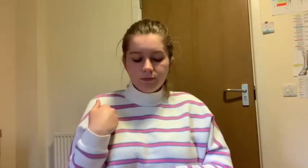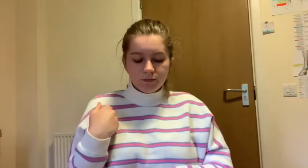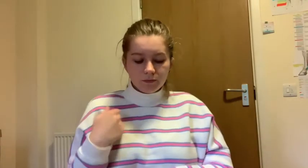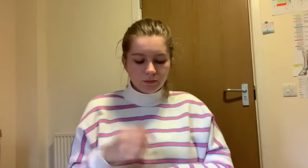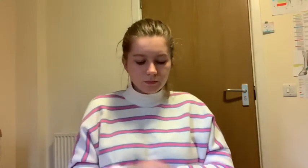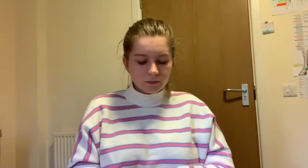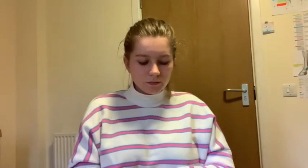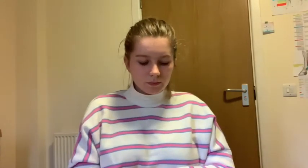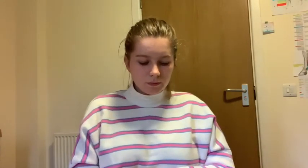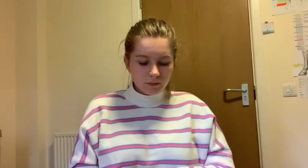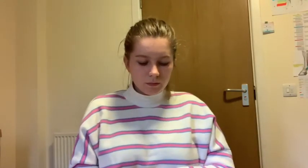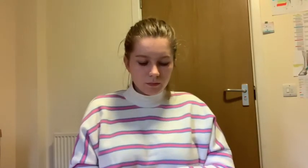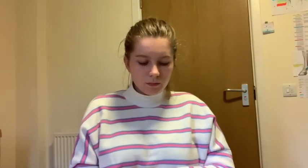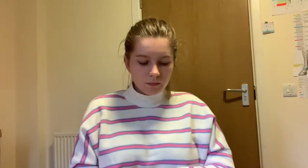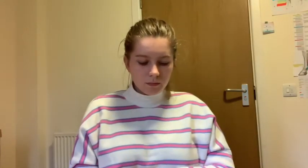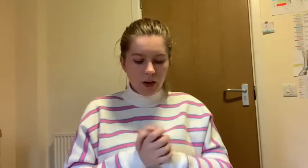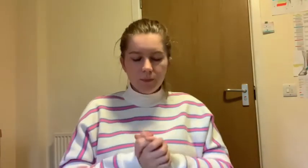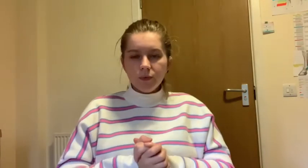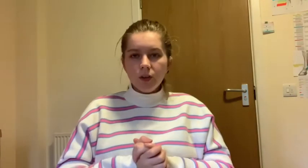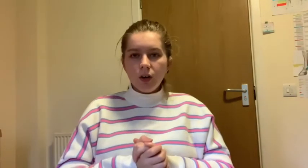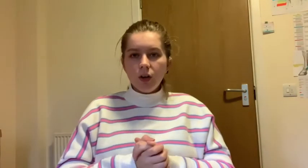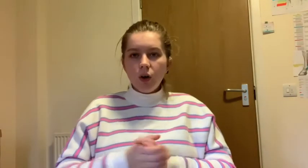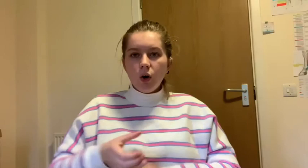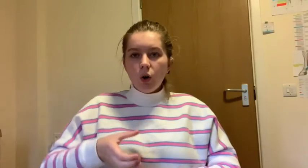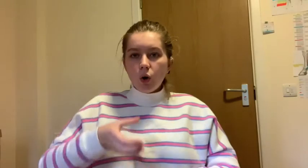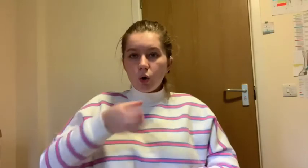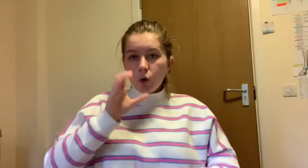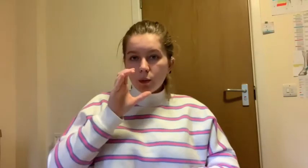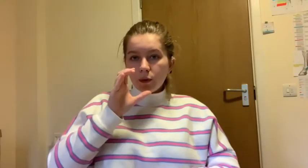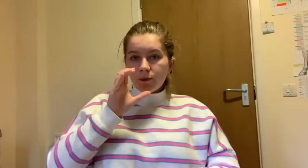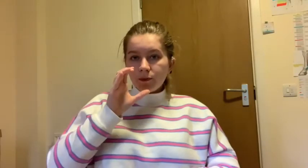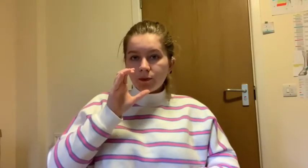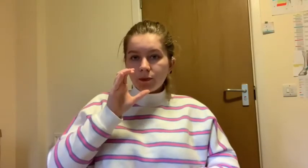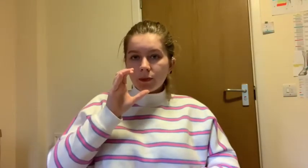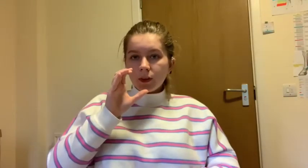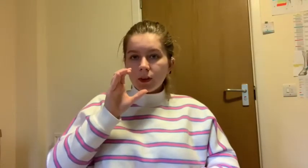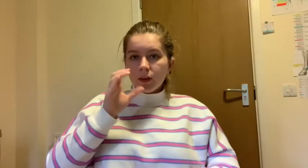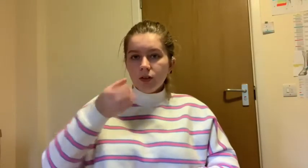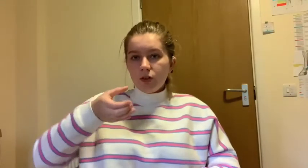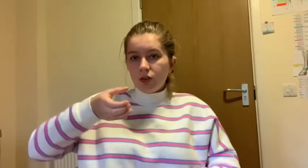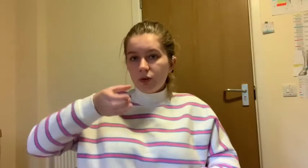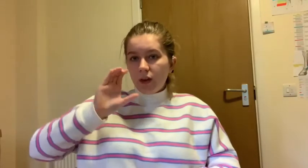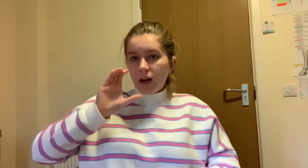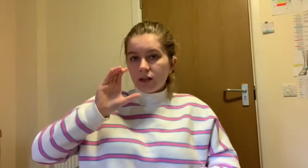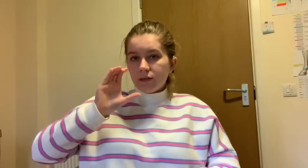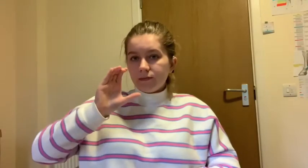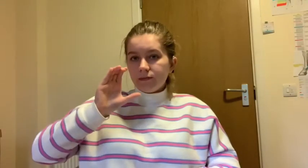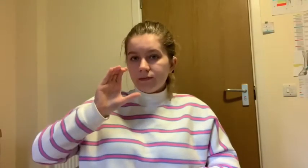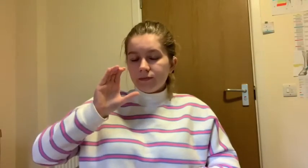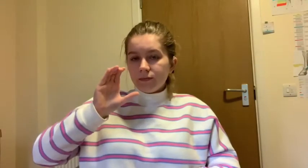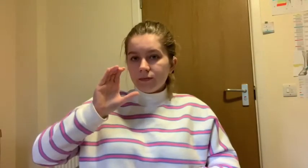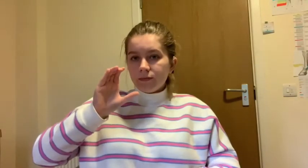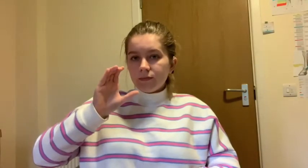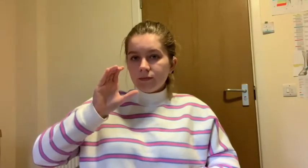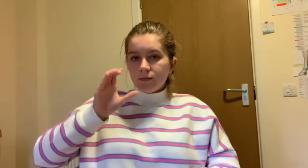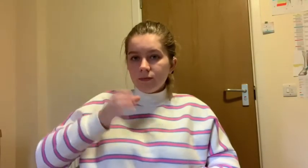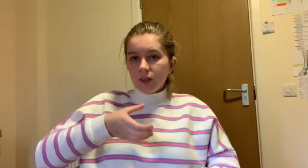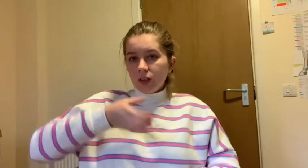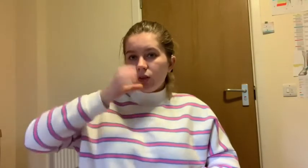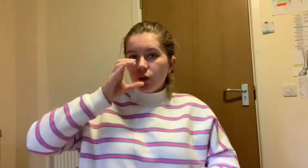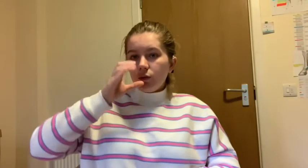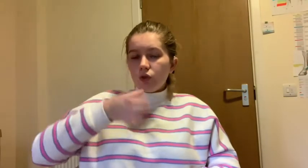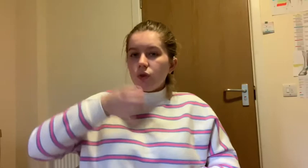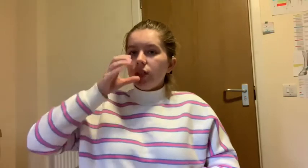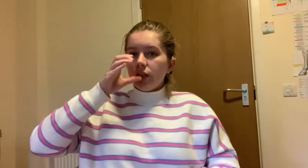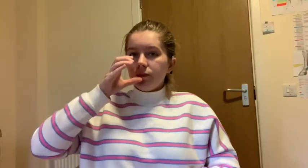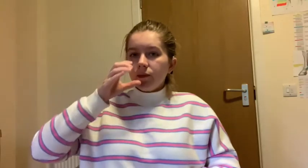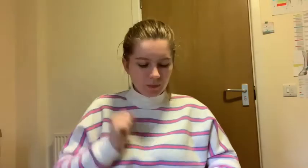"A cup" so you do that. Cup, so you're drinking.